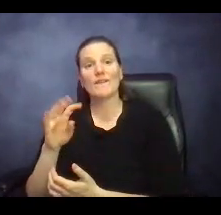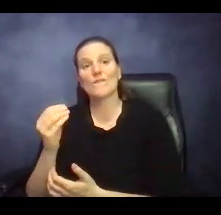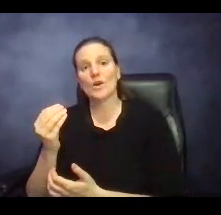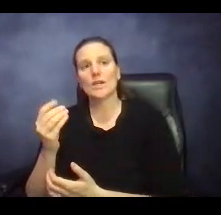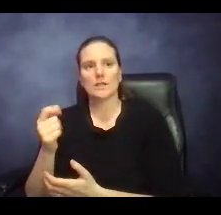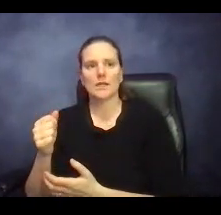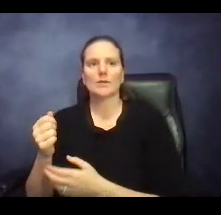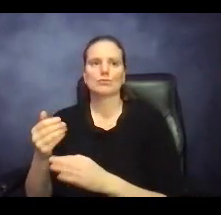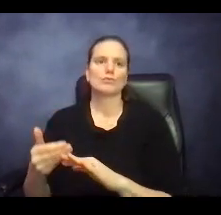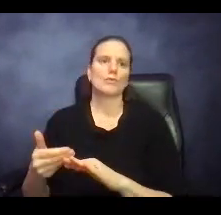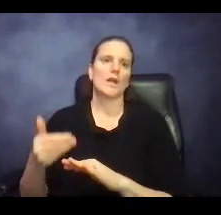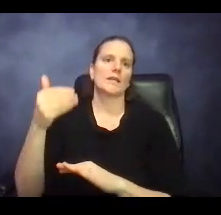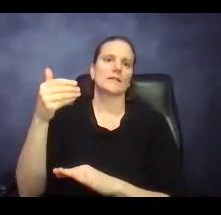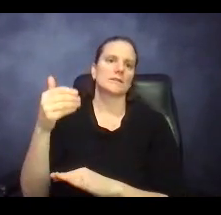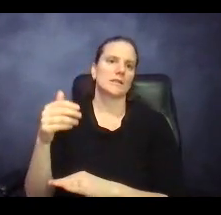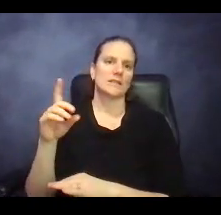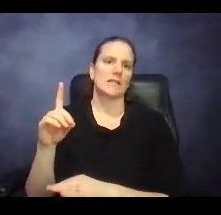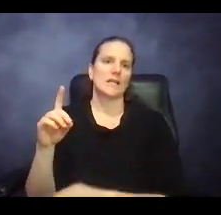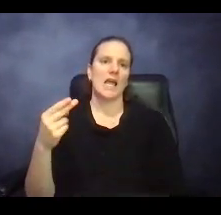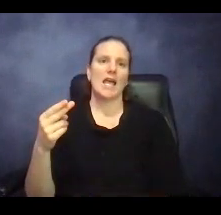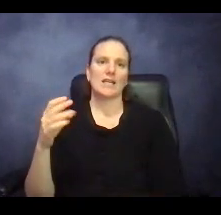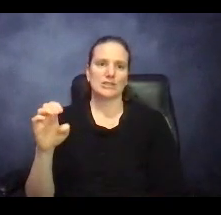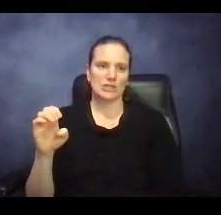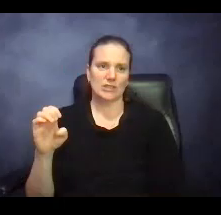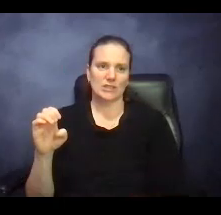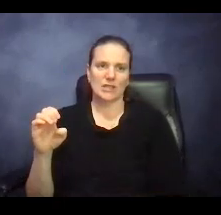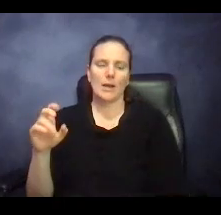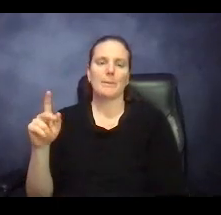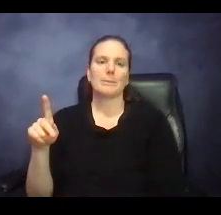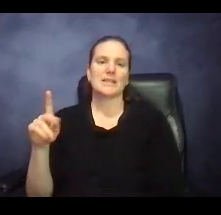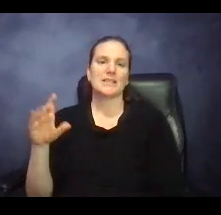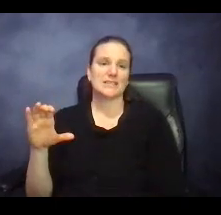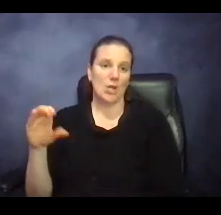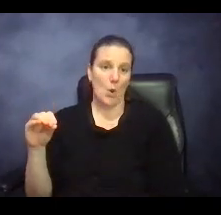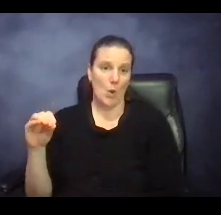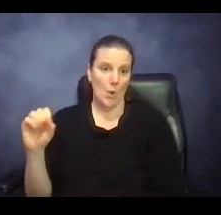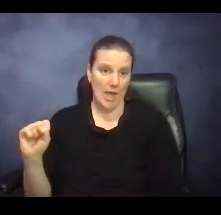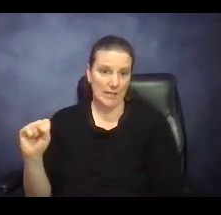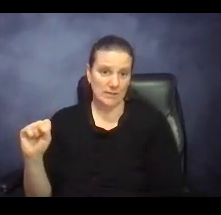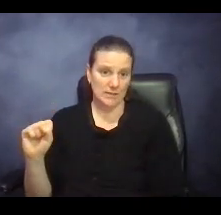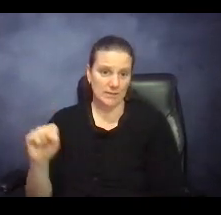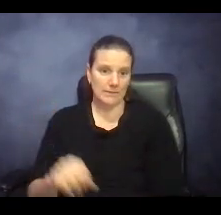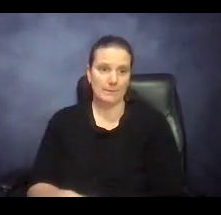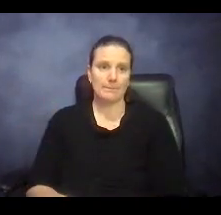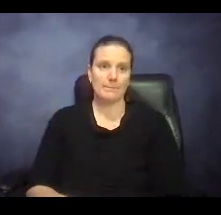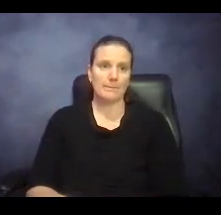your DHE or testosterone. And that's PCOS. So inositol is a wonderful supplement to help regulate